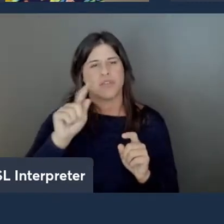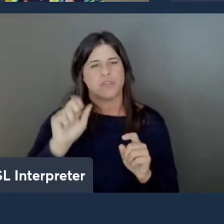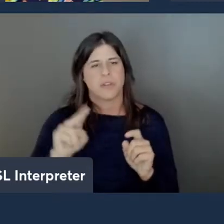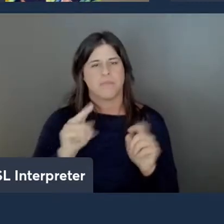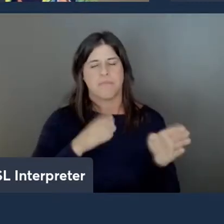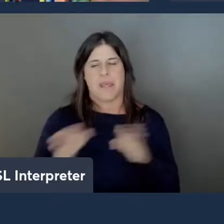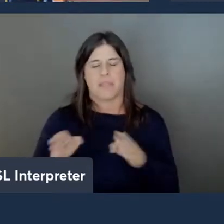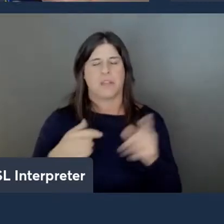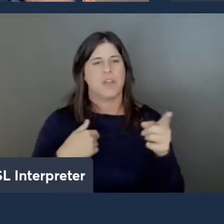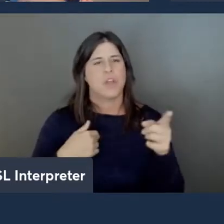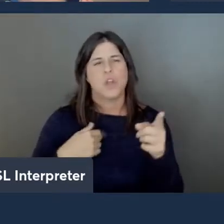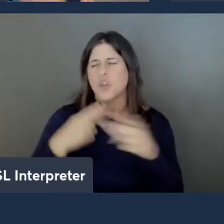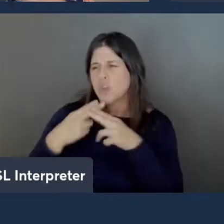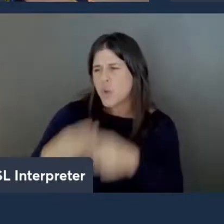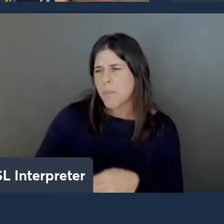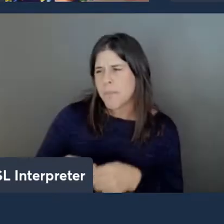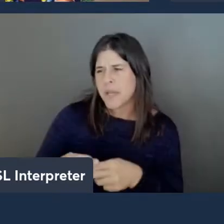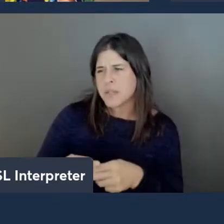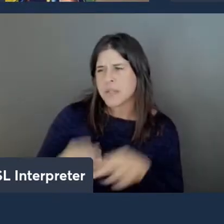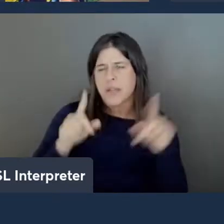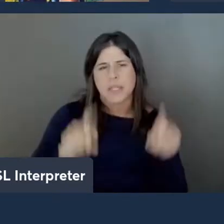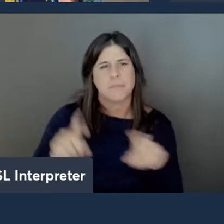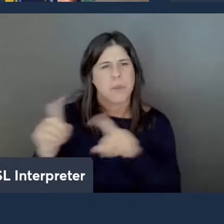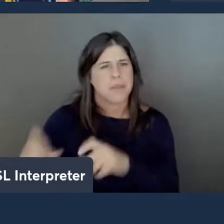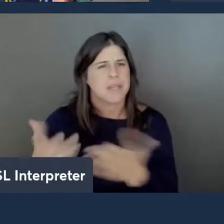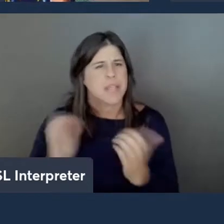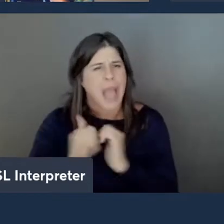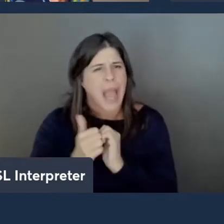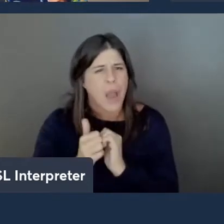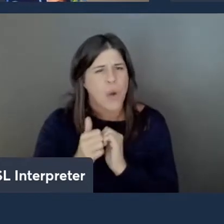You entered and you mentioned extra experimentation. So how would experimentation in this case work?